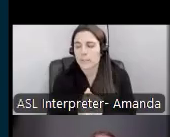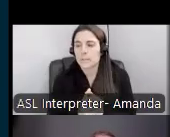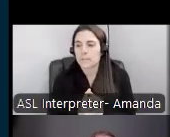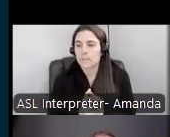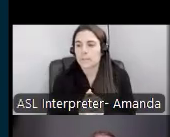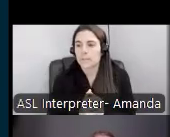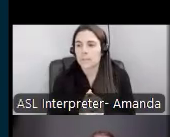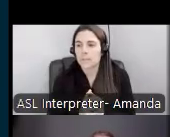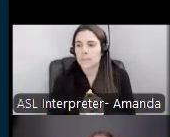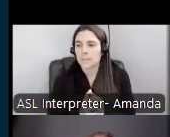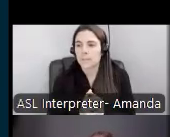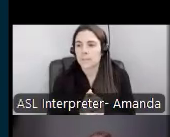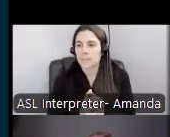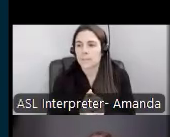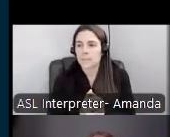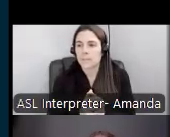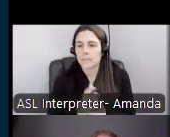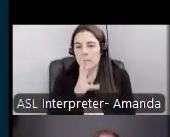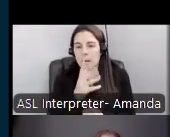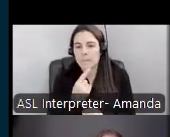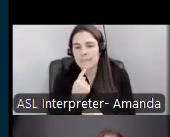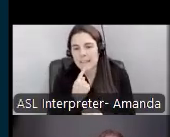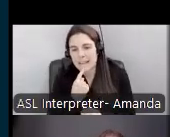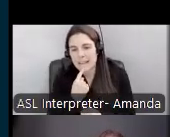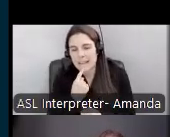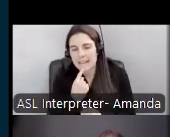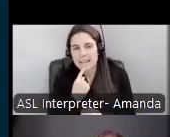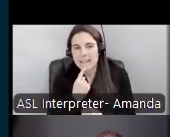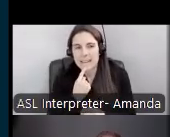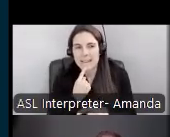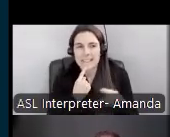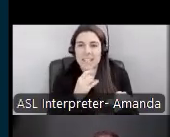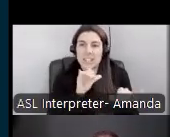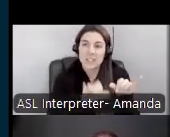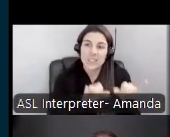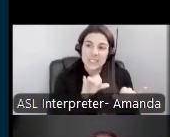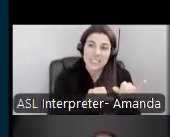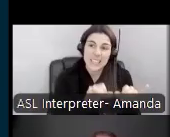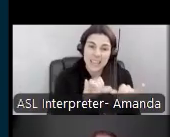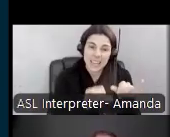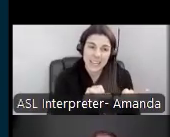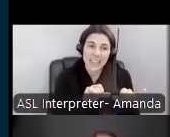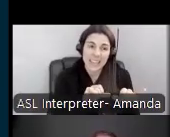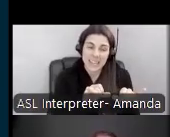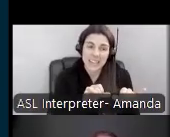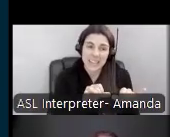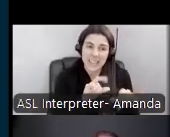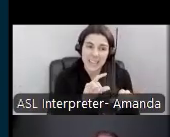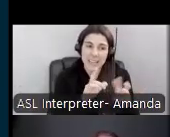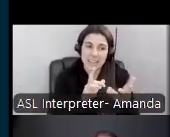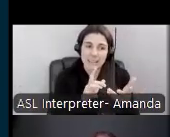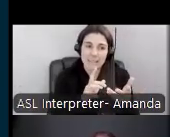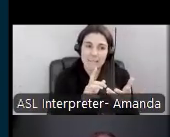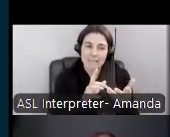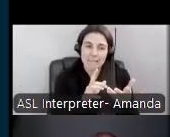From what mom told me, it was kind of a combination of, you've kind of stayed as long as we let people stay. And the little boy